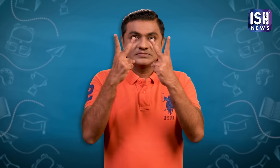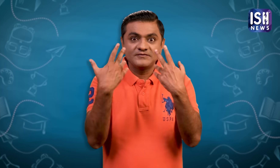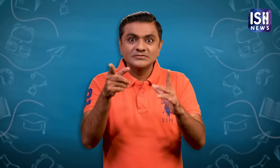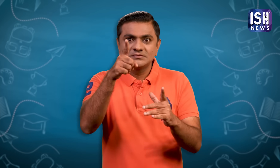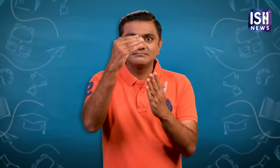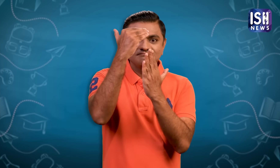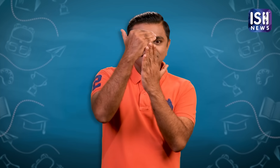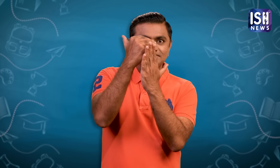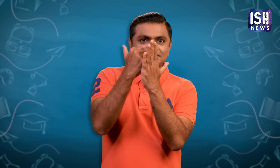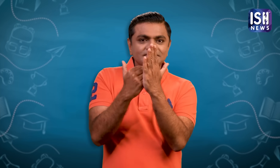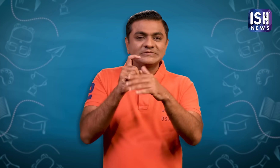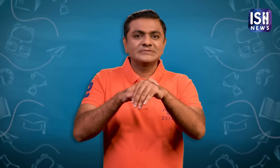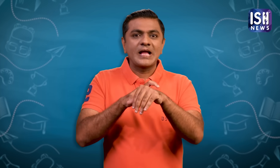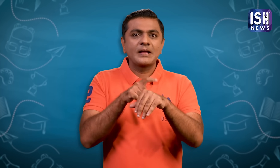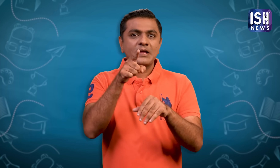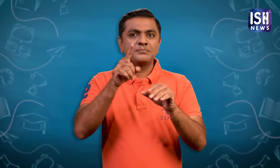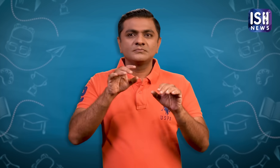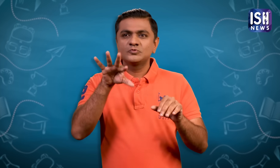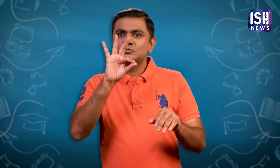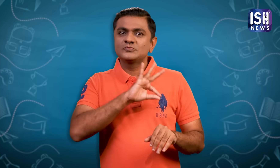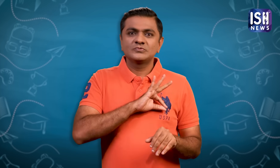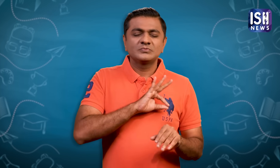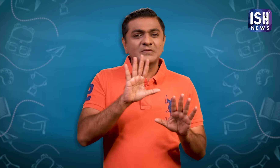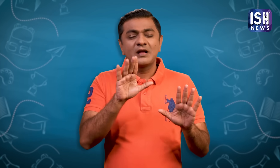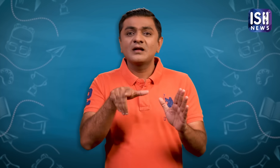Now that you have seen it, choose the slot that works best for you.